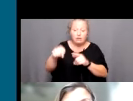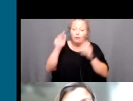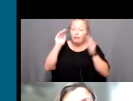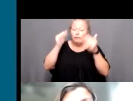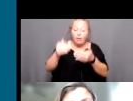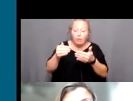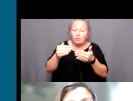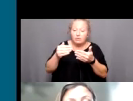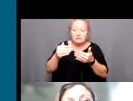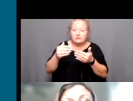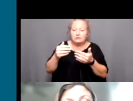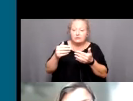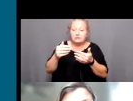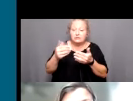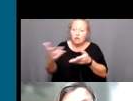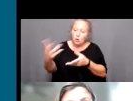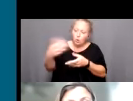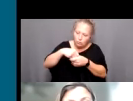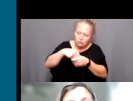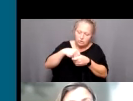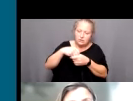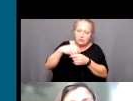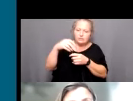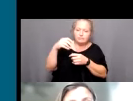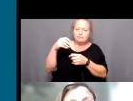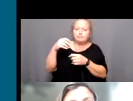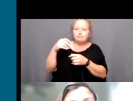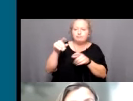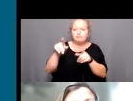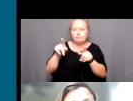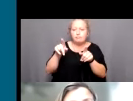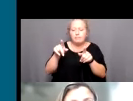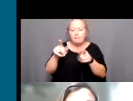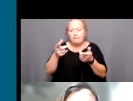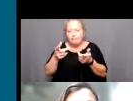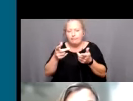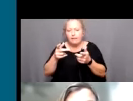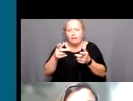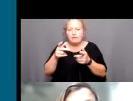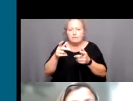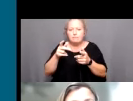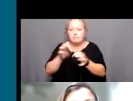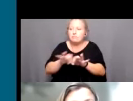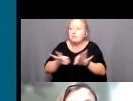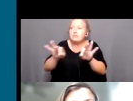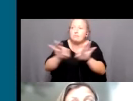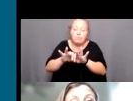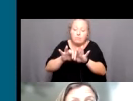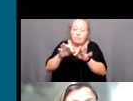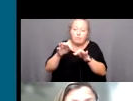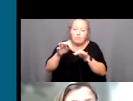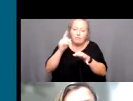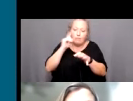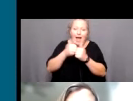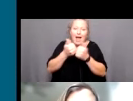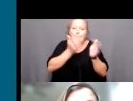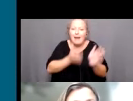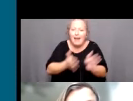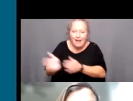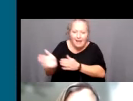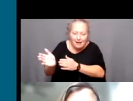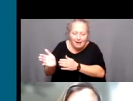focuses on is inclusion as a key way of planning and thinking about economic